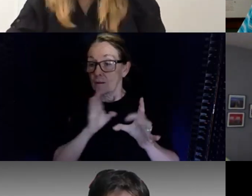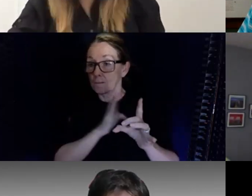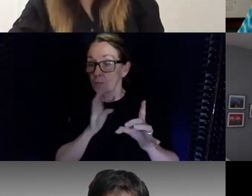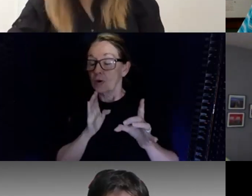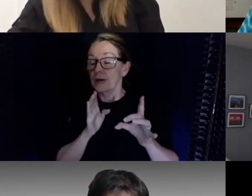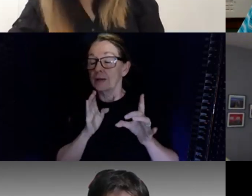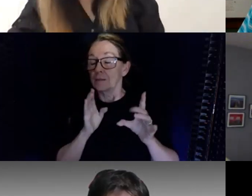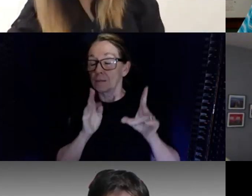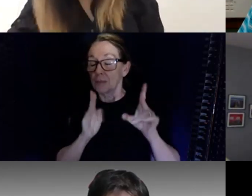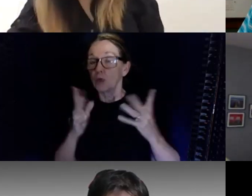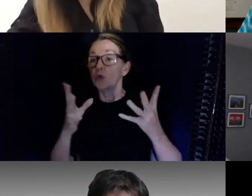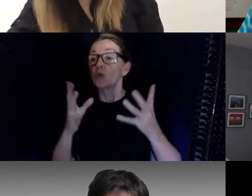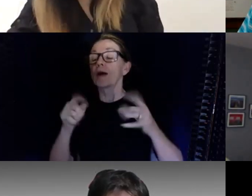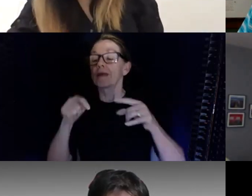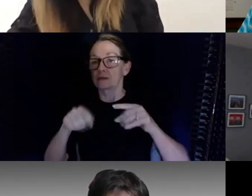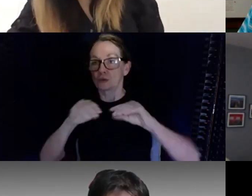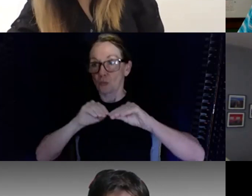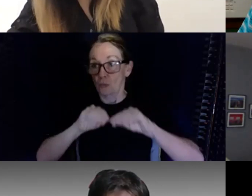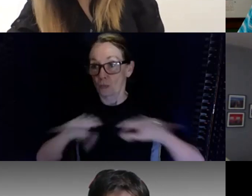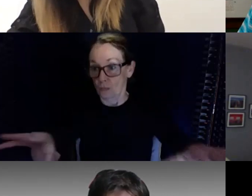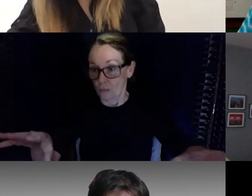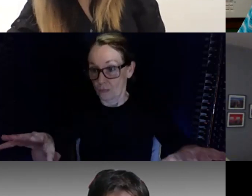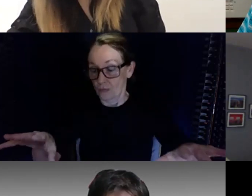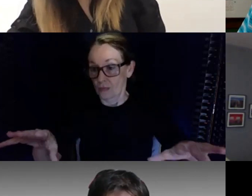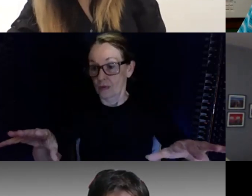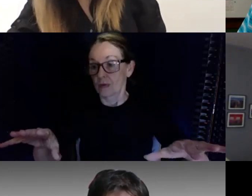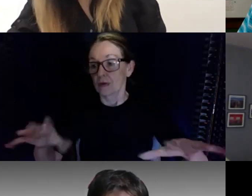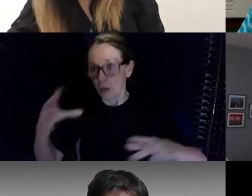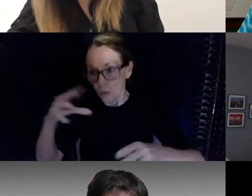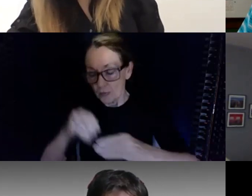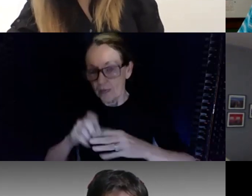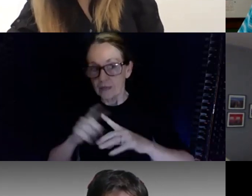MAKE A COMMENT? >> CARMEN BOUCHER: YEAH, I JUST WANTED TO TO CHRISTINE.